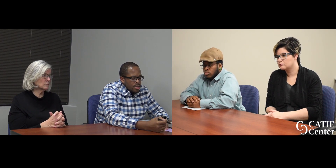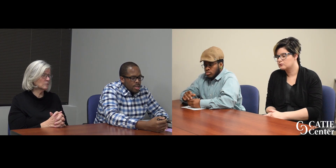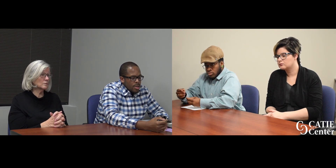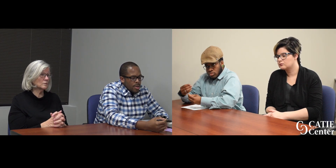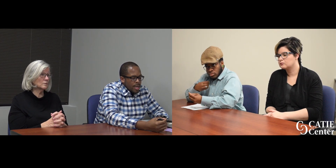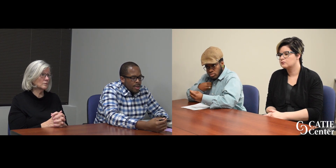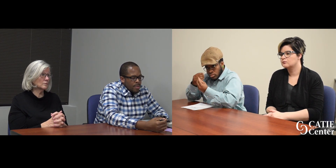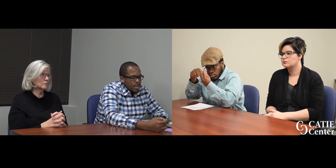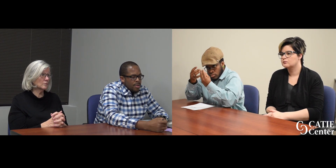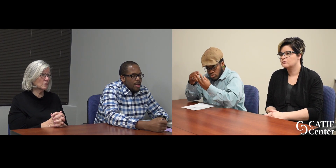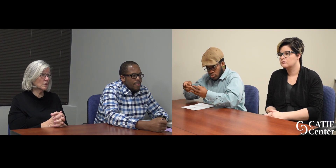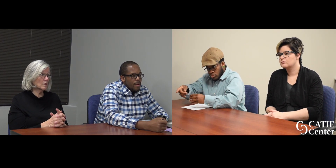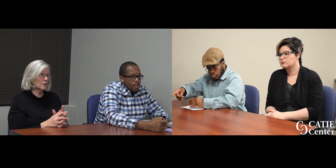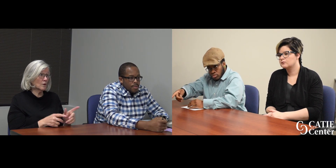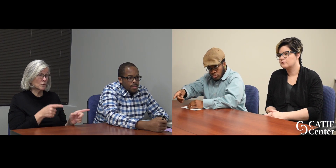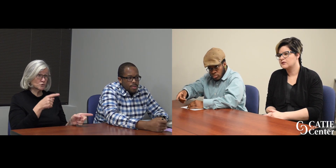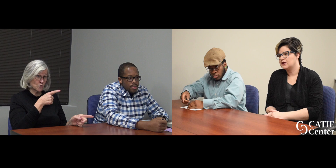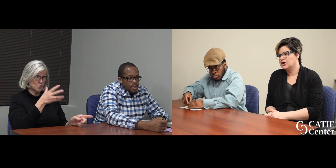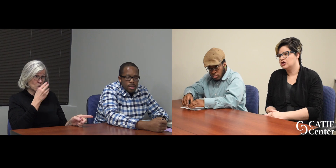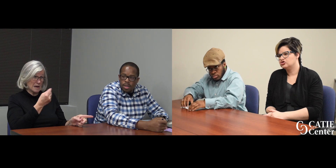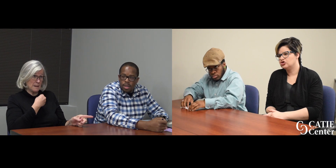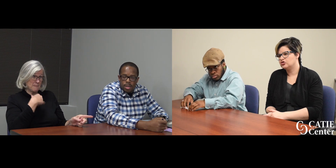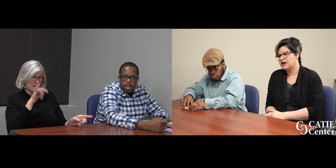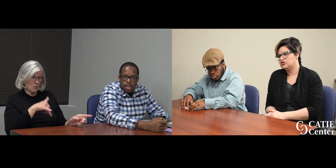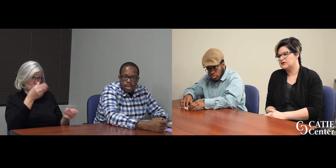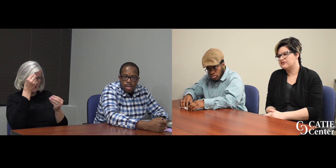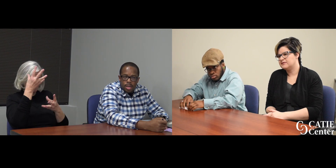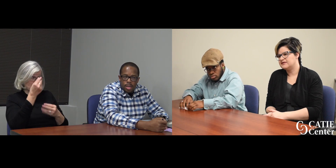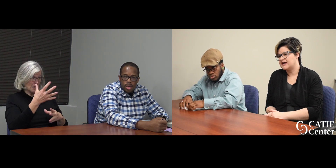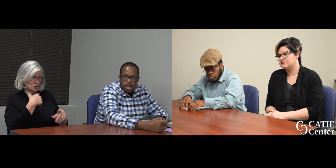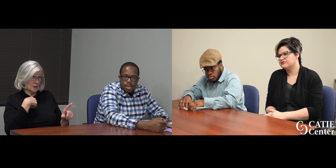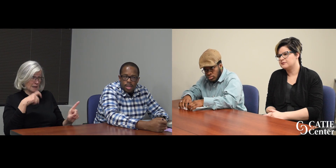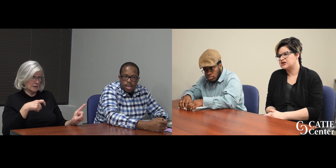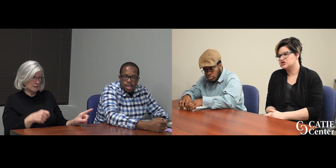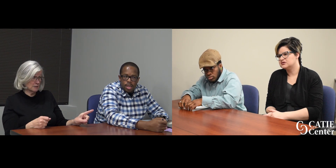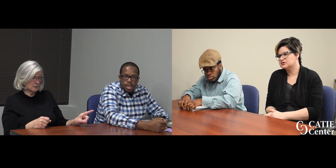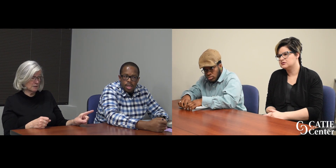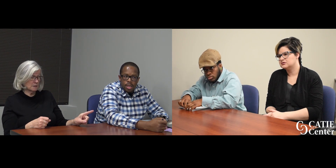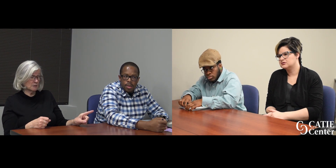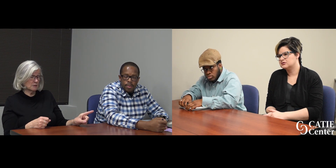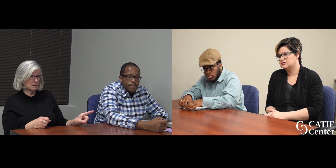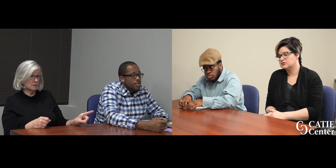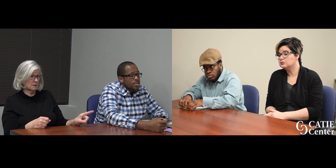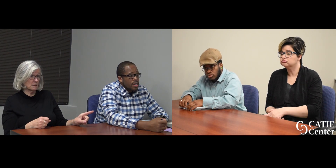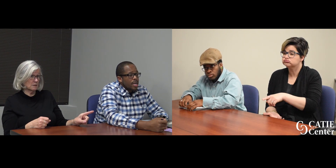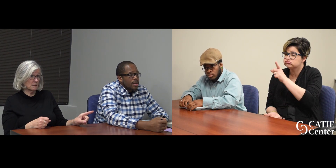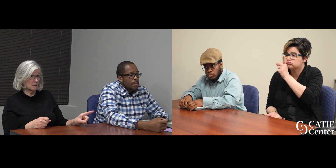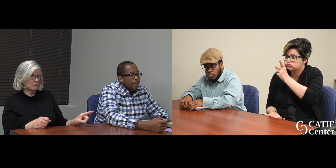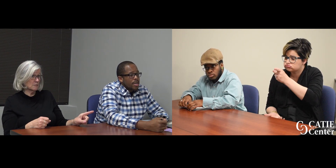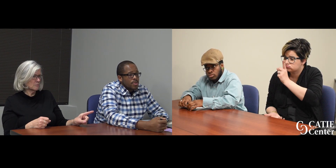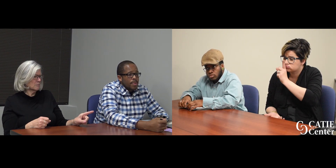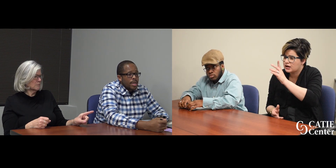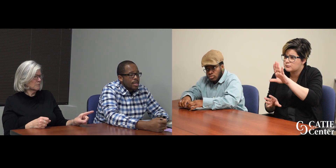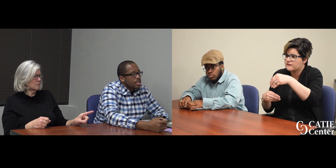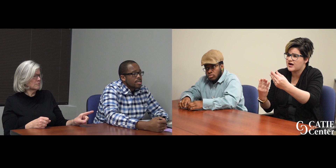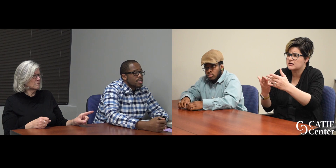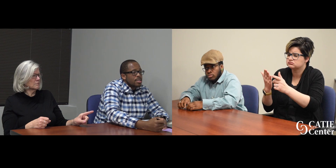Also we do have, Can you give me that information? For sure. I can provide you a pamphlet.